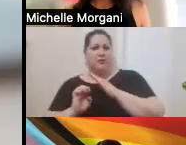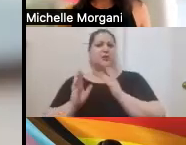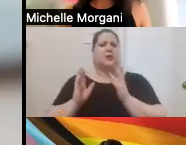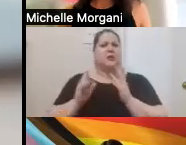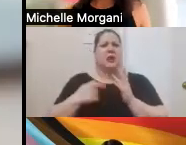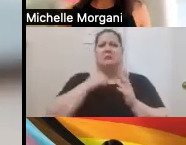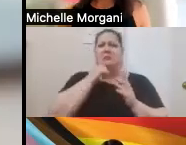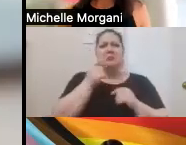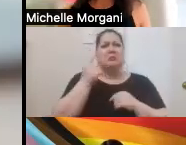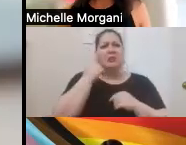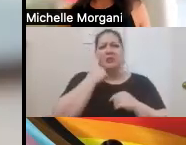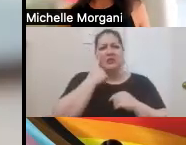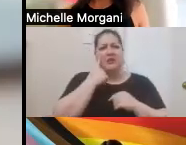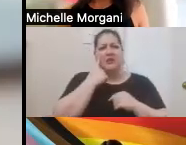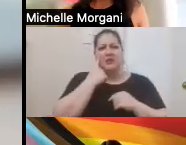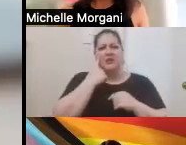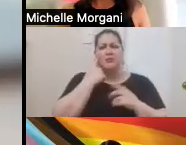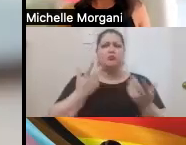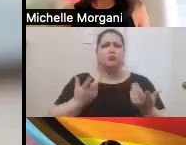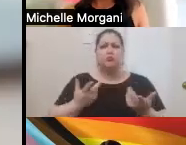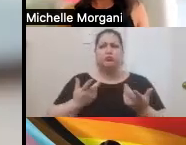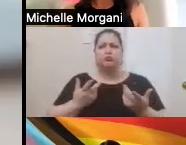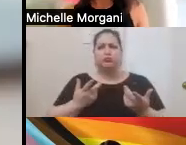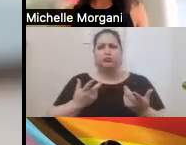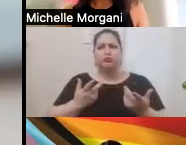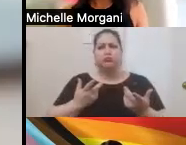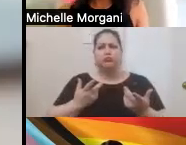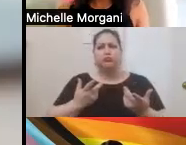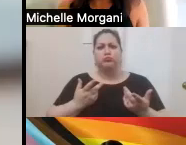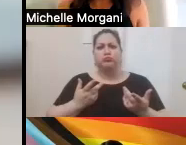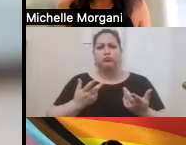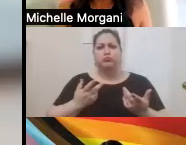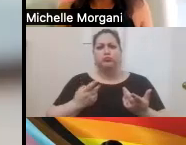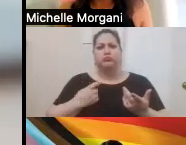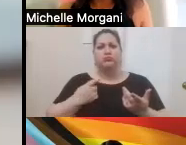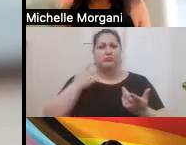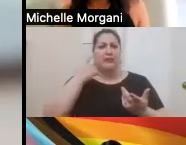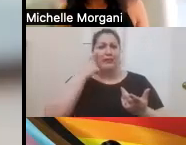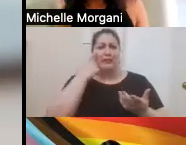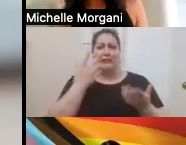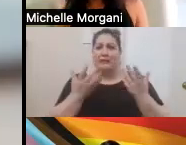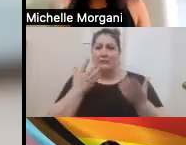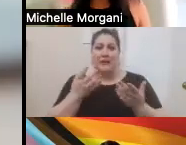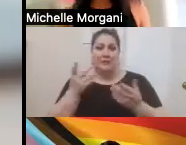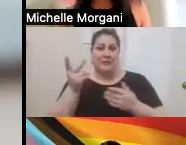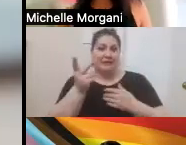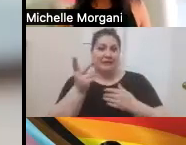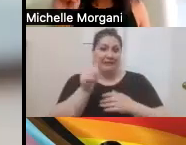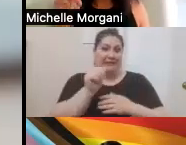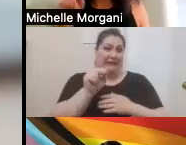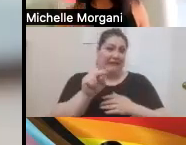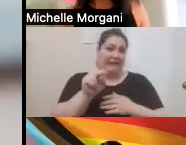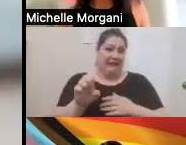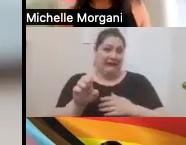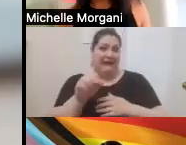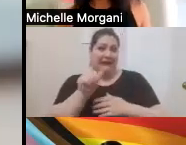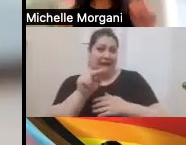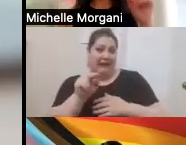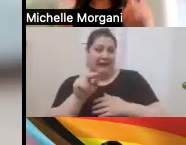I mean, collectively and in like a 40 years of experience, they may have seen it more than I have. So there you go. And one time.